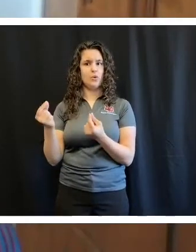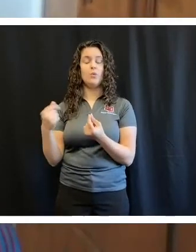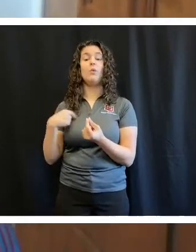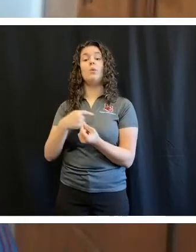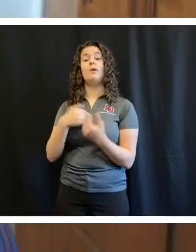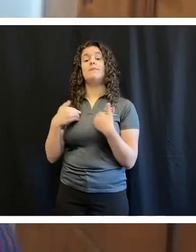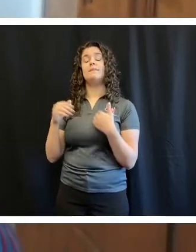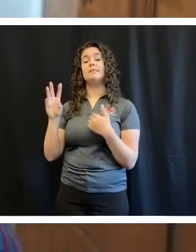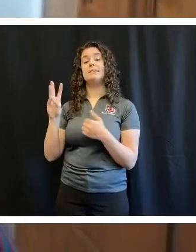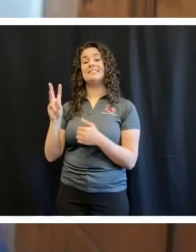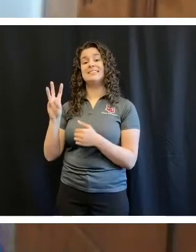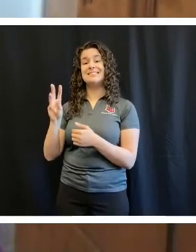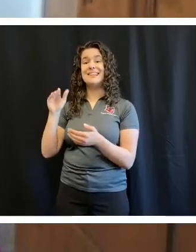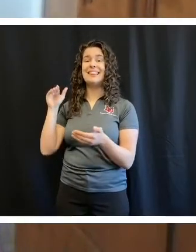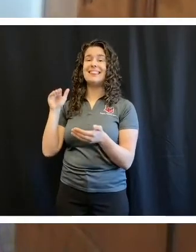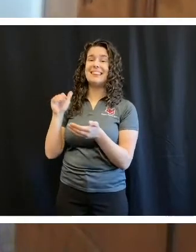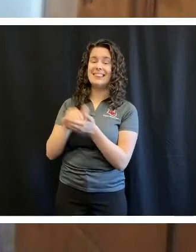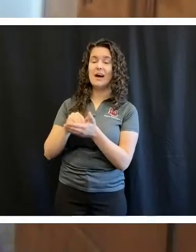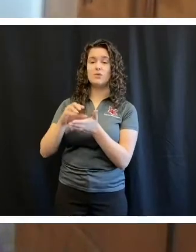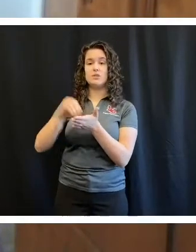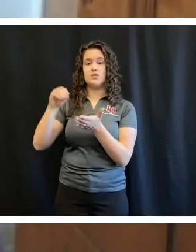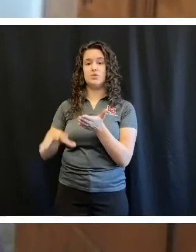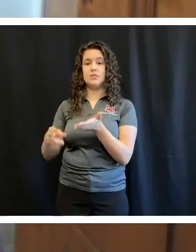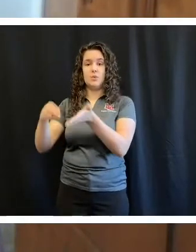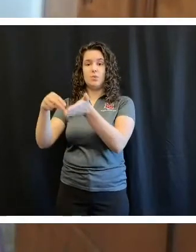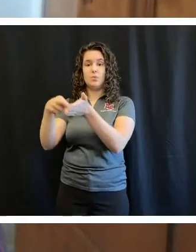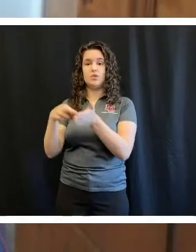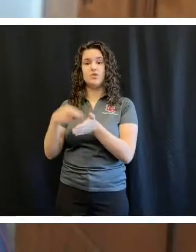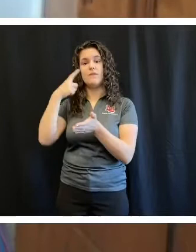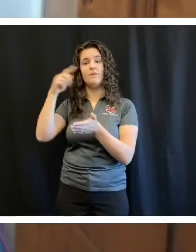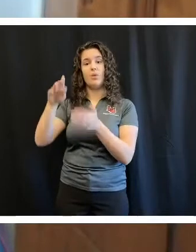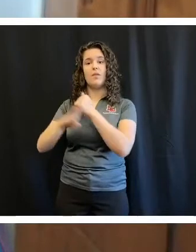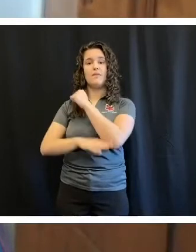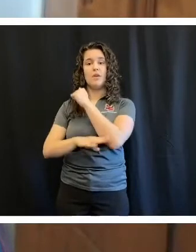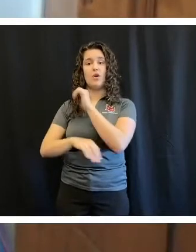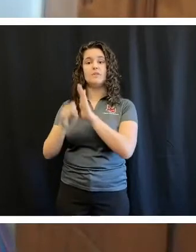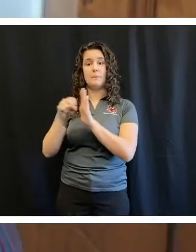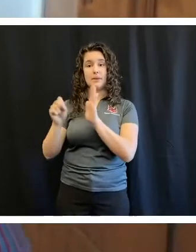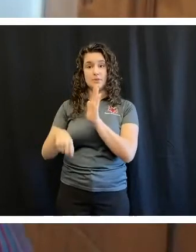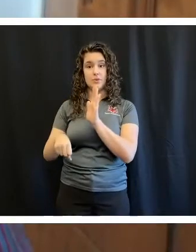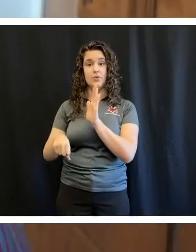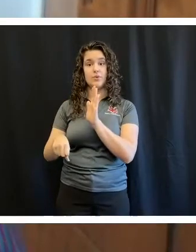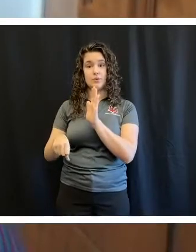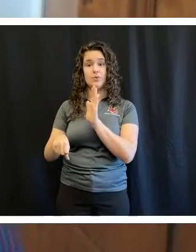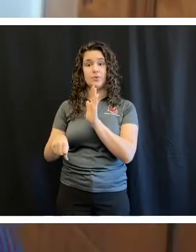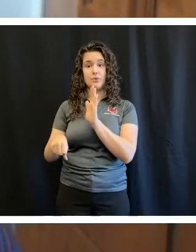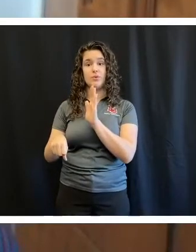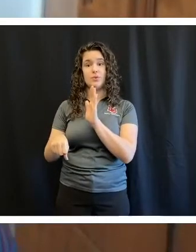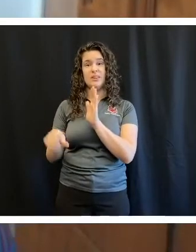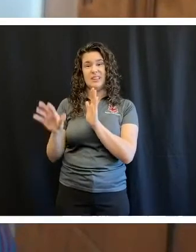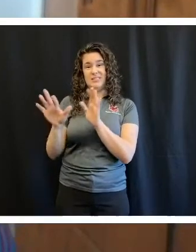that were registered in the fall semester. About half of them are online.